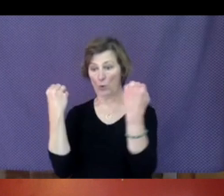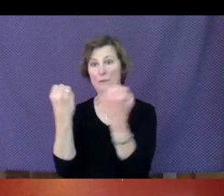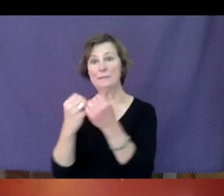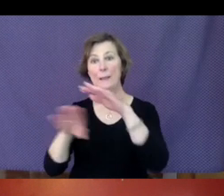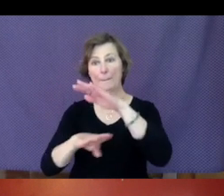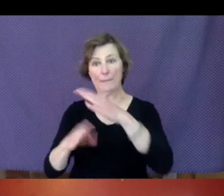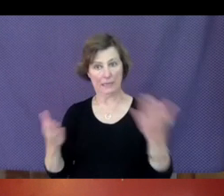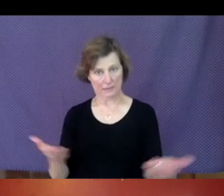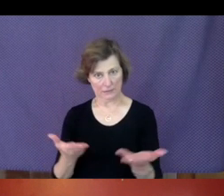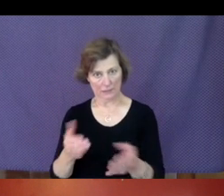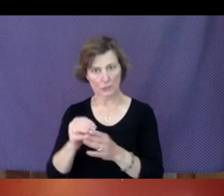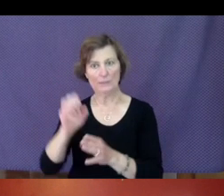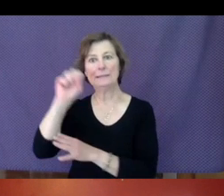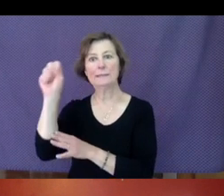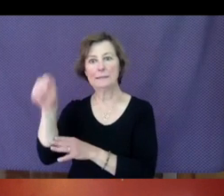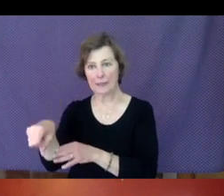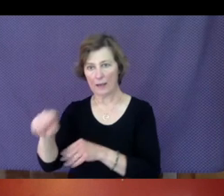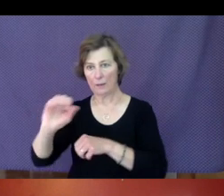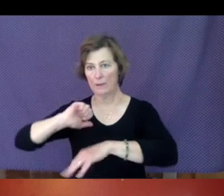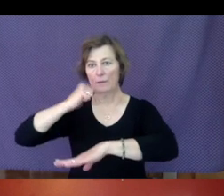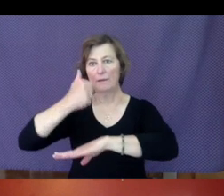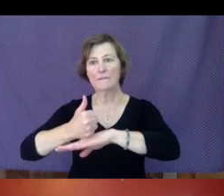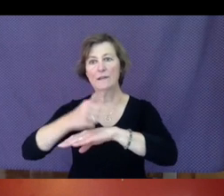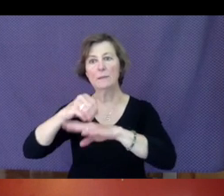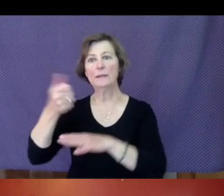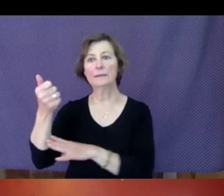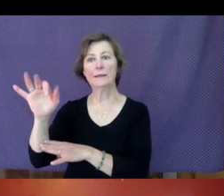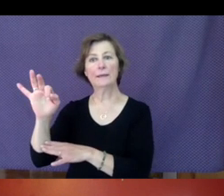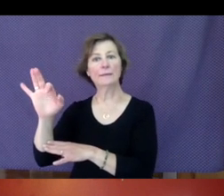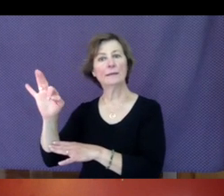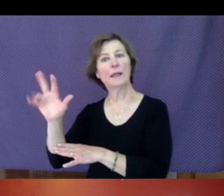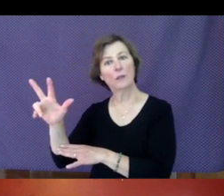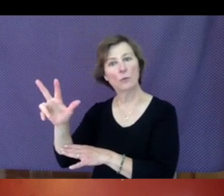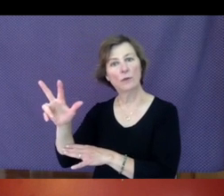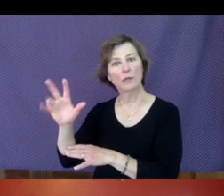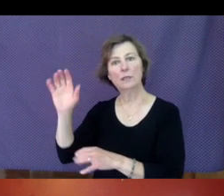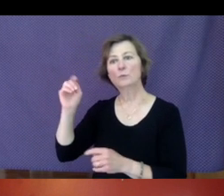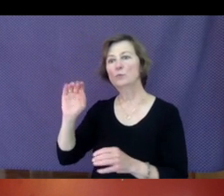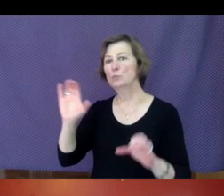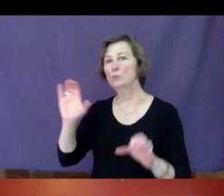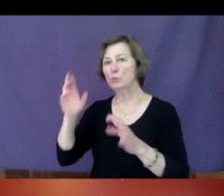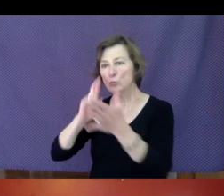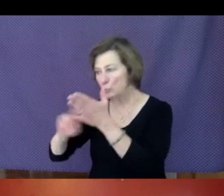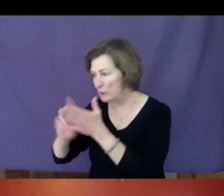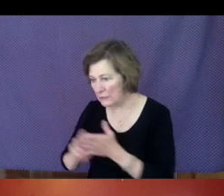It was founded in 1993 to do research and educate Oregonians about